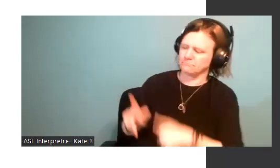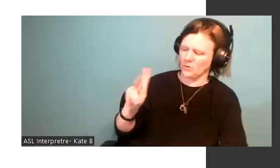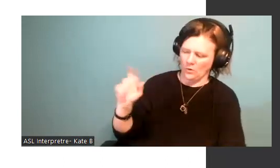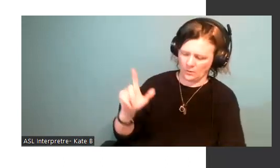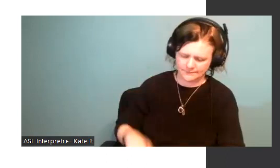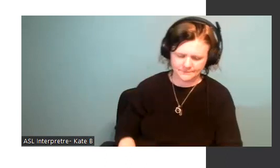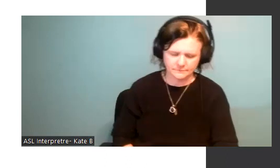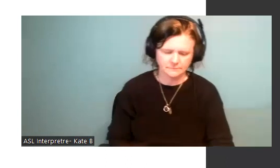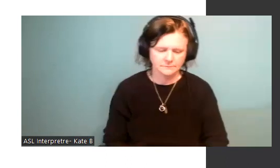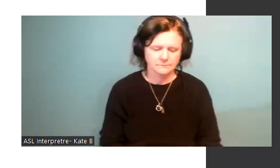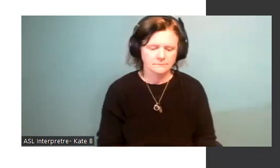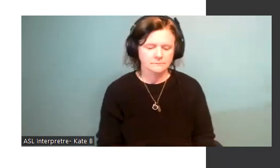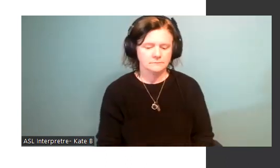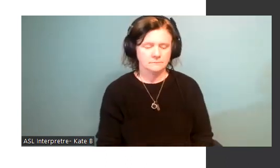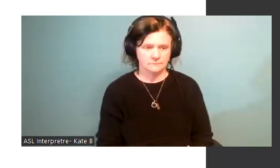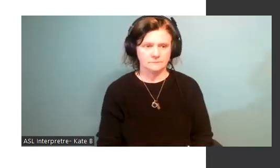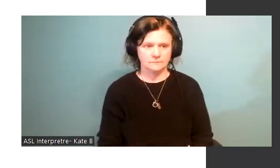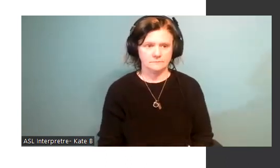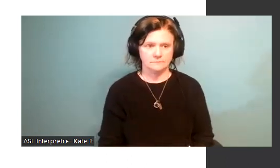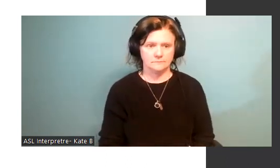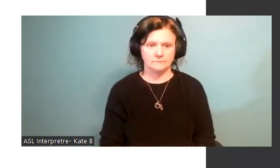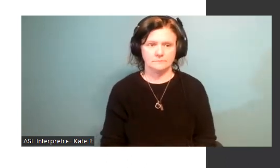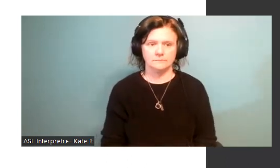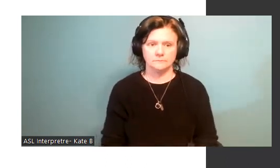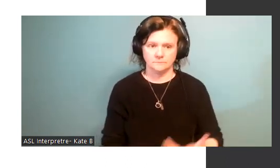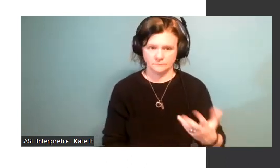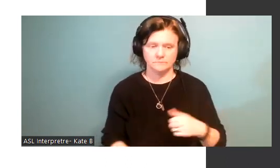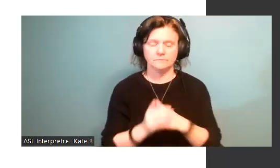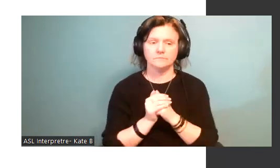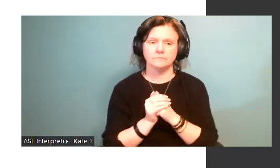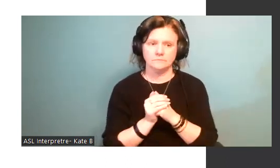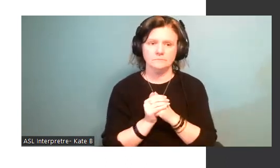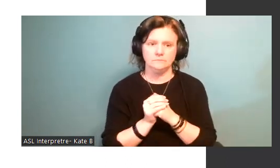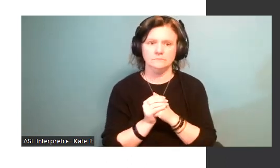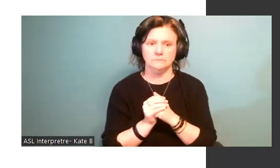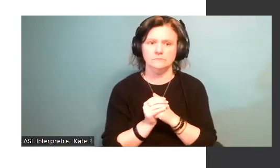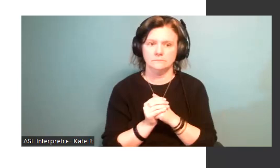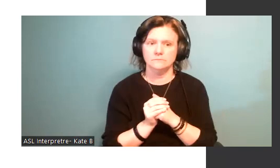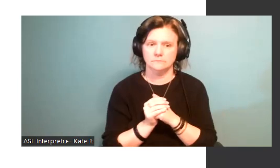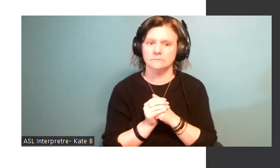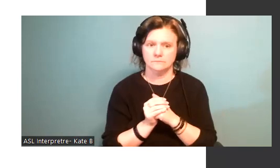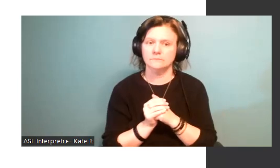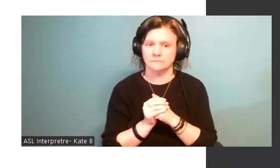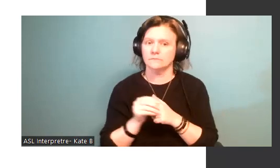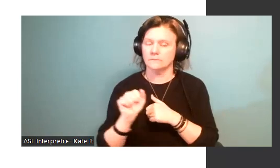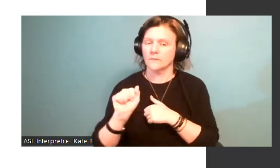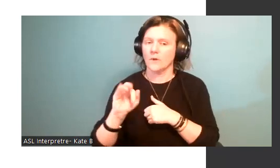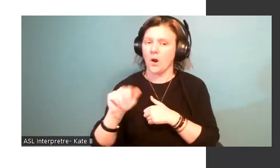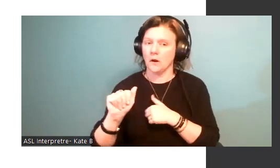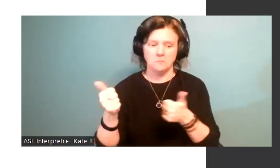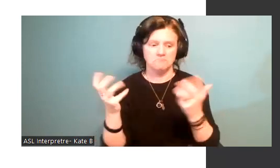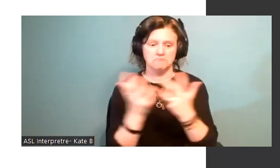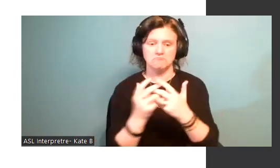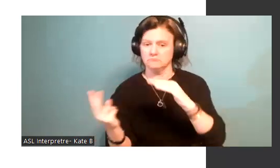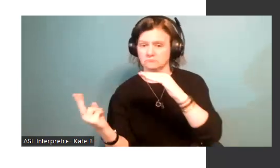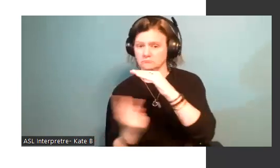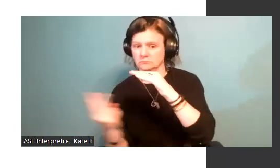as a single group.